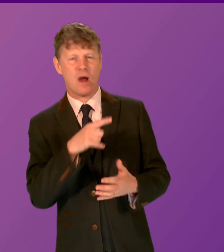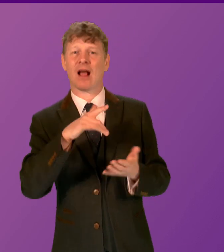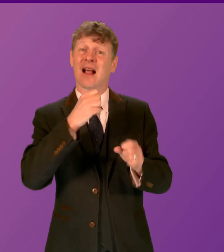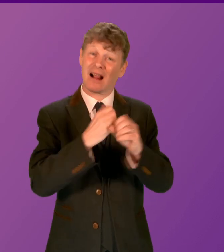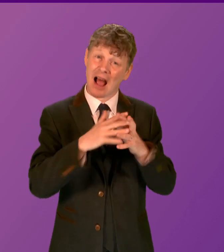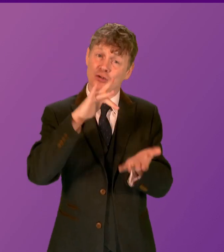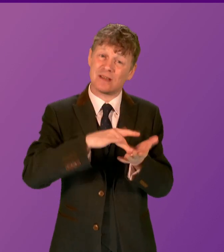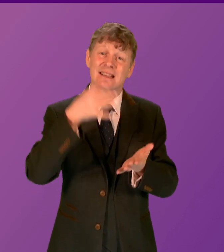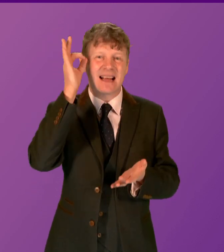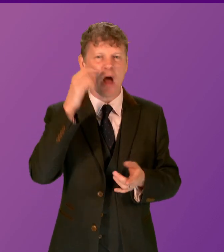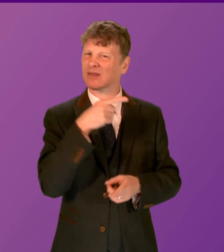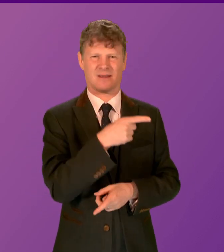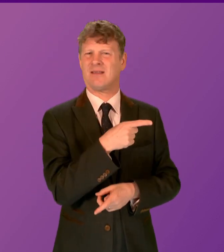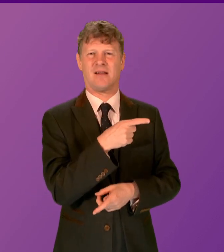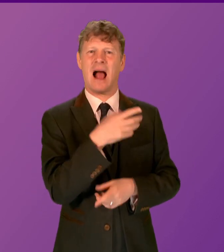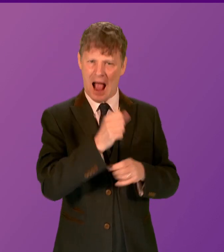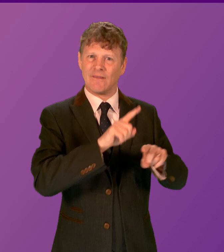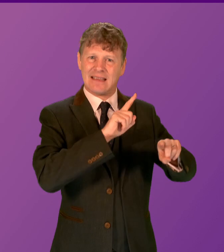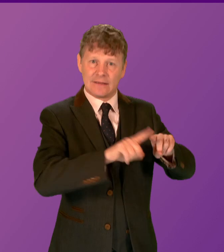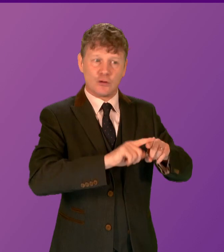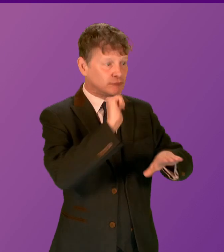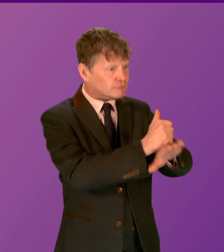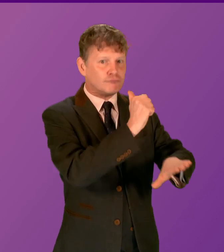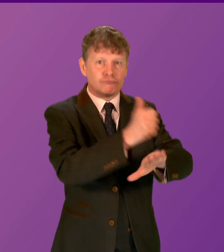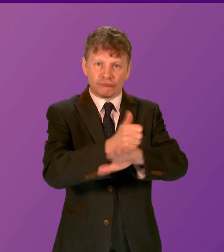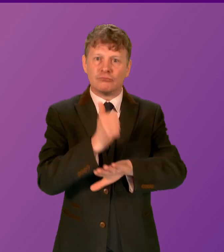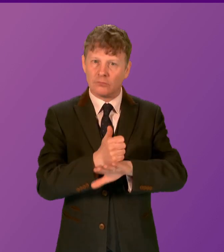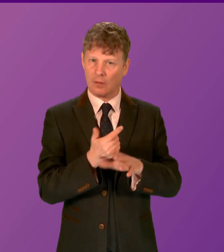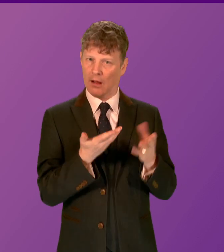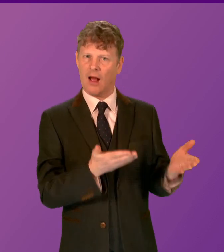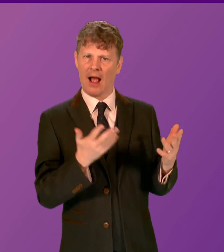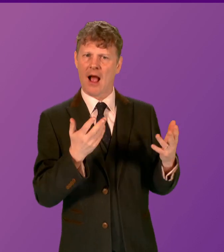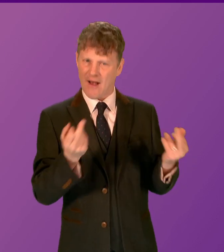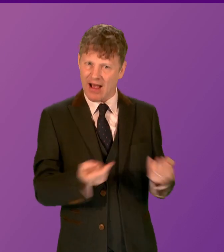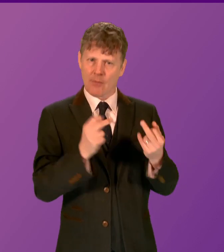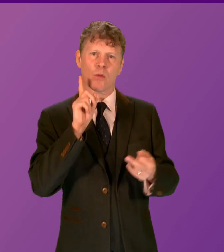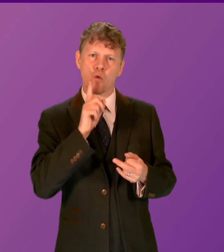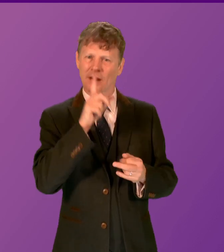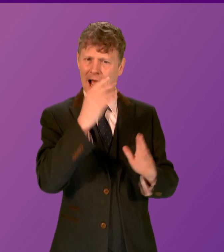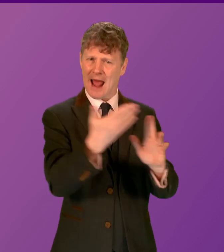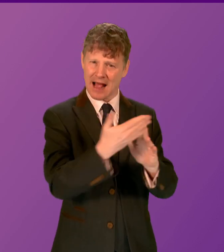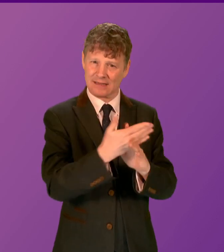A range of initiatives are still available for women in Glasgow to access, including